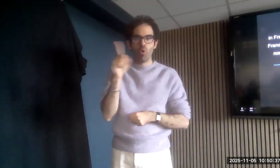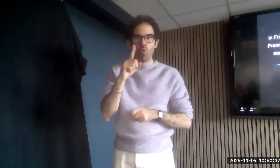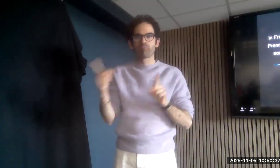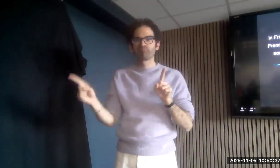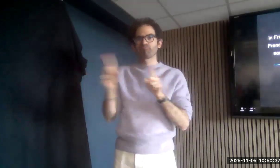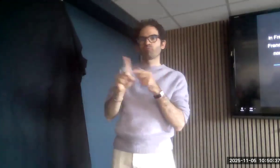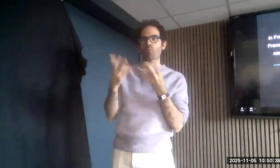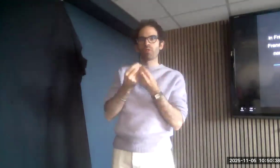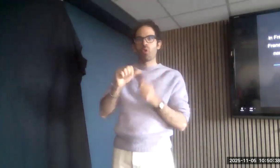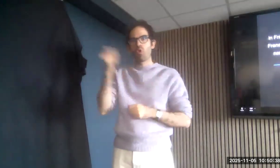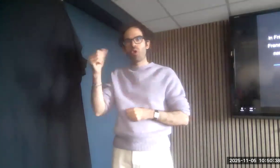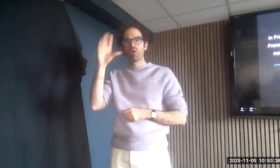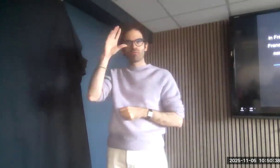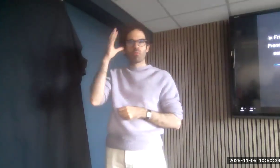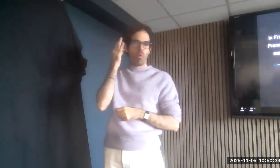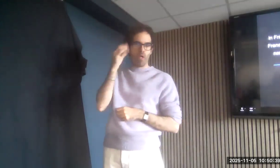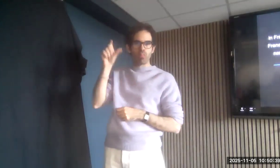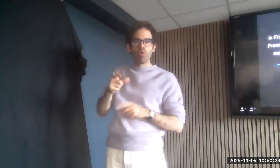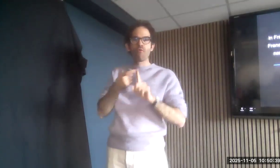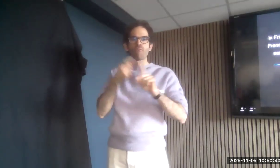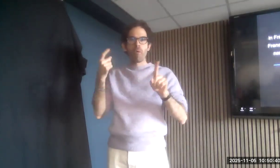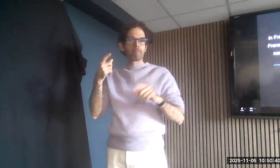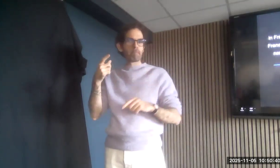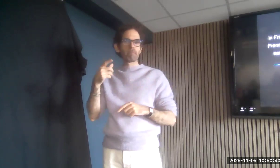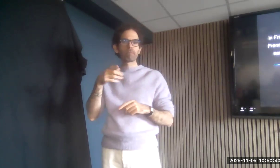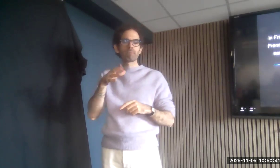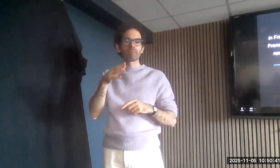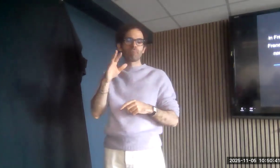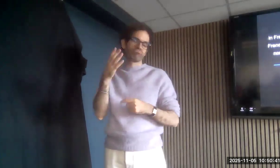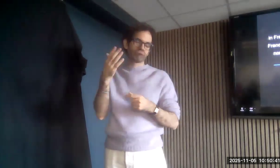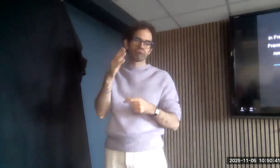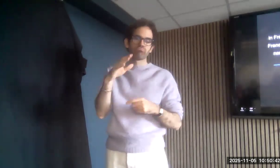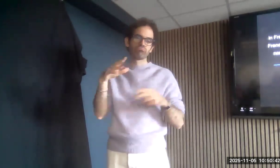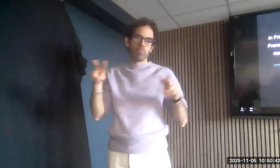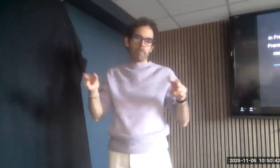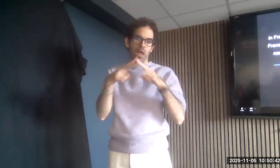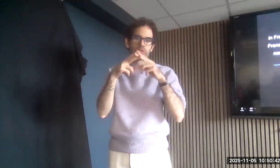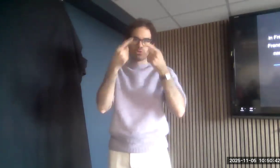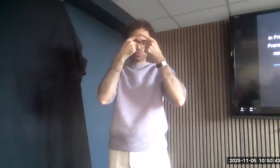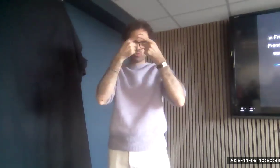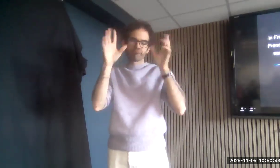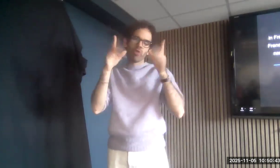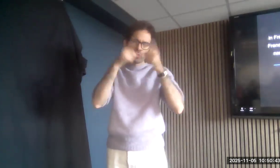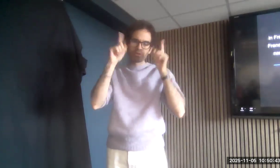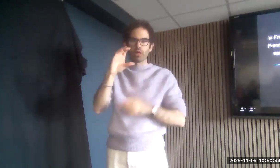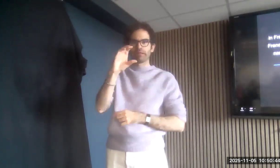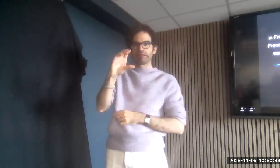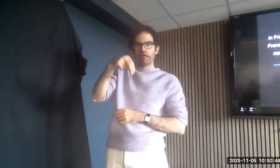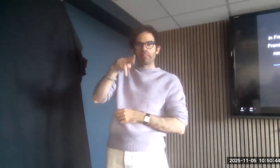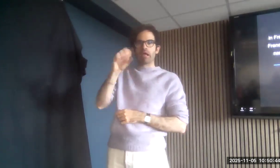origin.